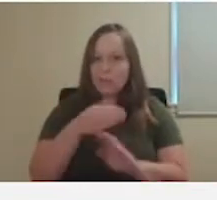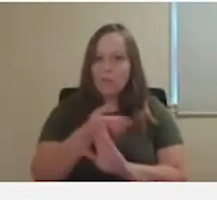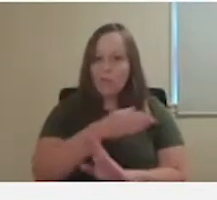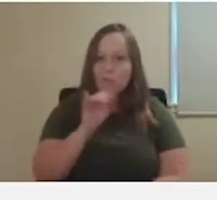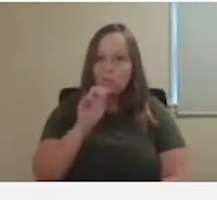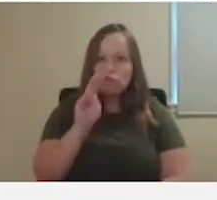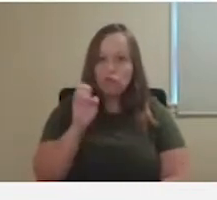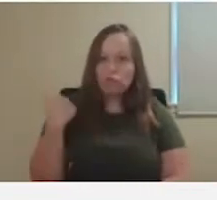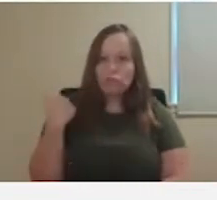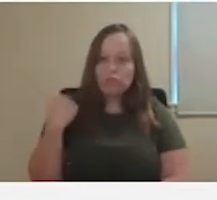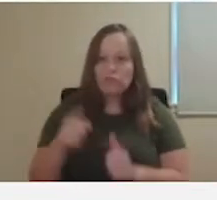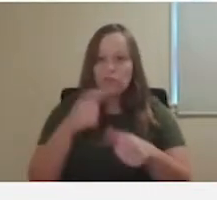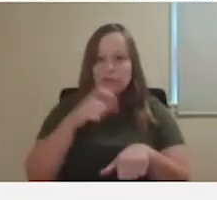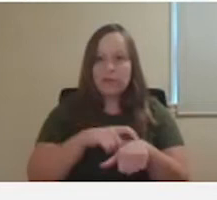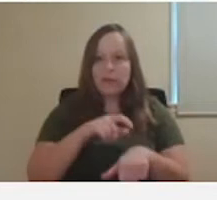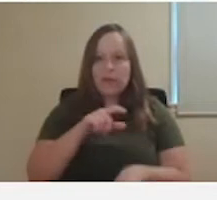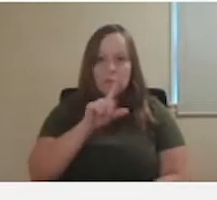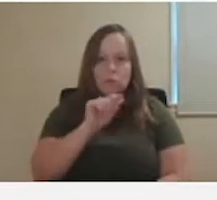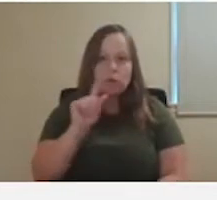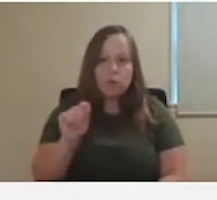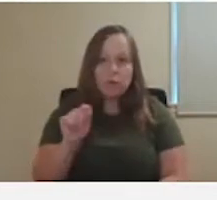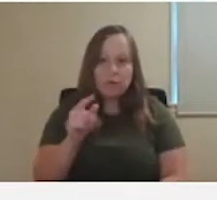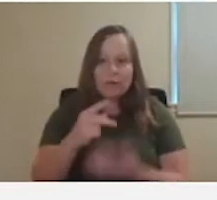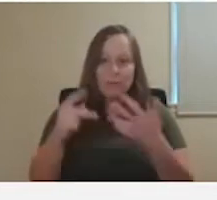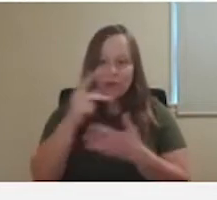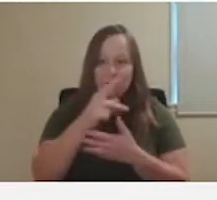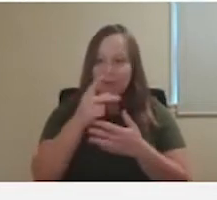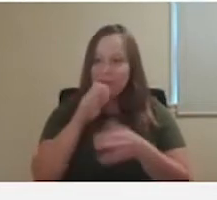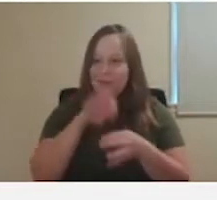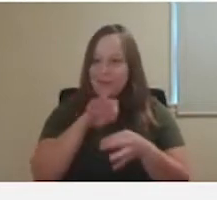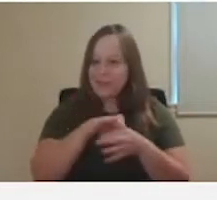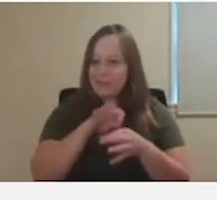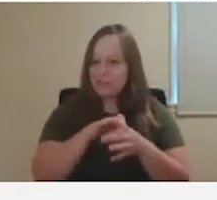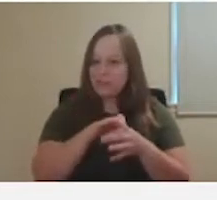for the first time in June 2020 for the primary election,